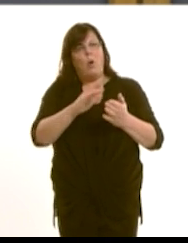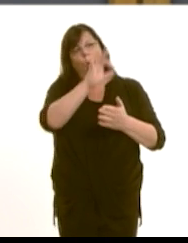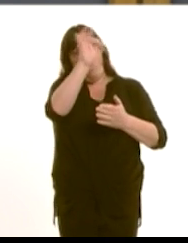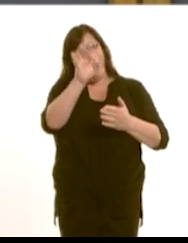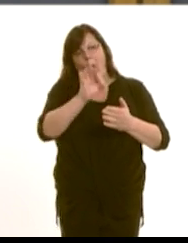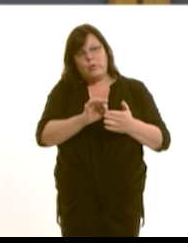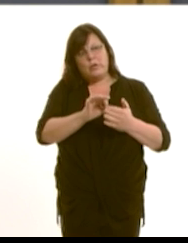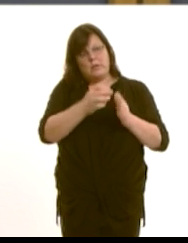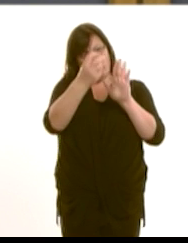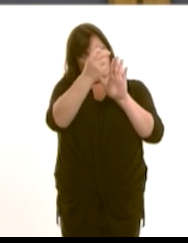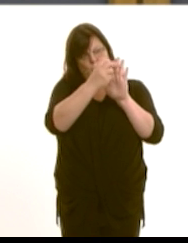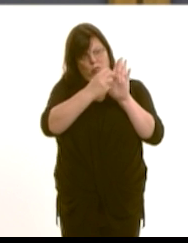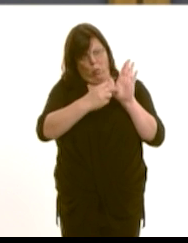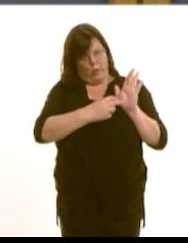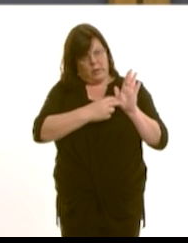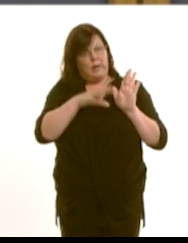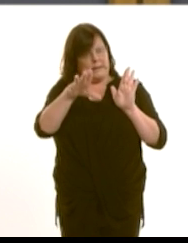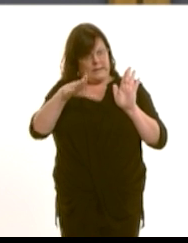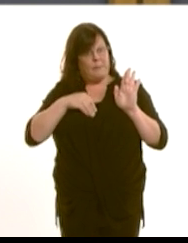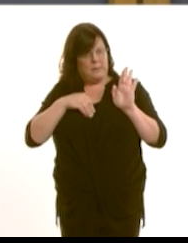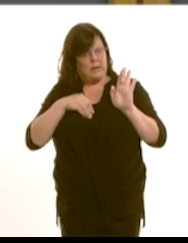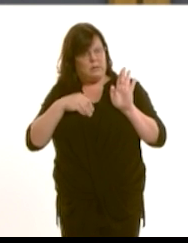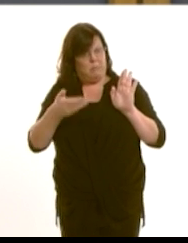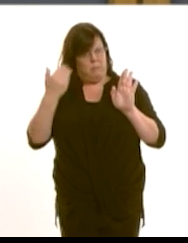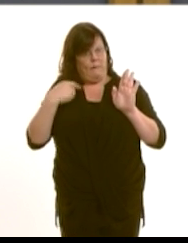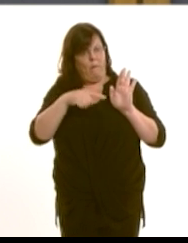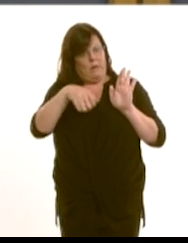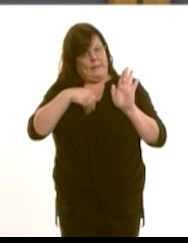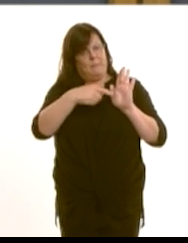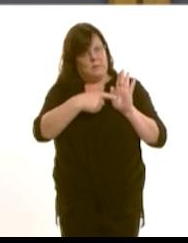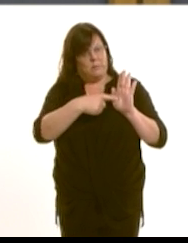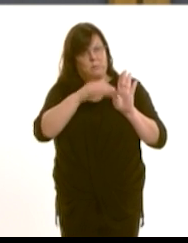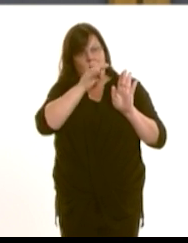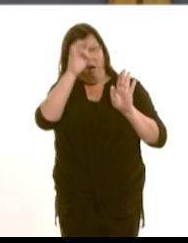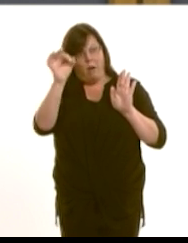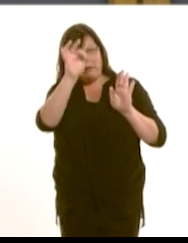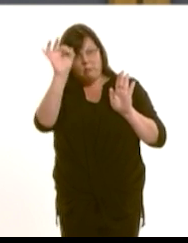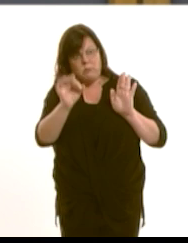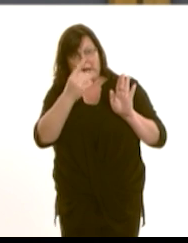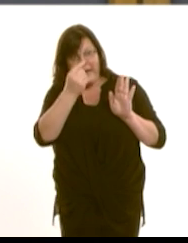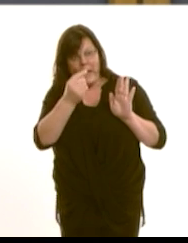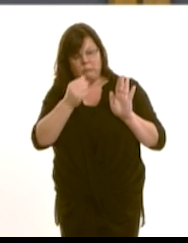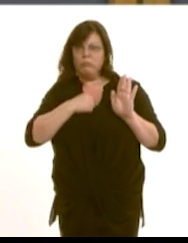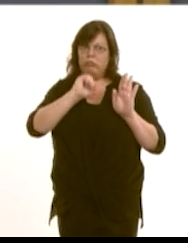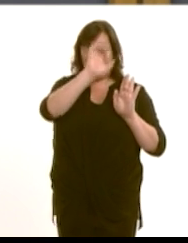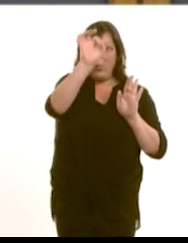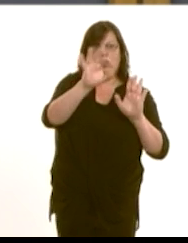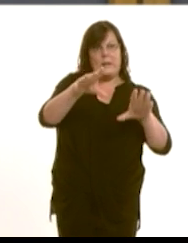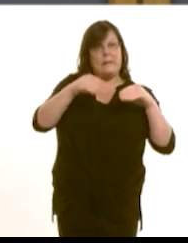are tabled in order are accepted to be asked in this Assembly, and your question has been accepted as it is in order.